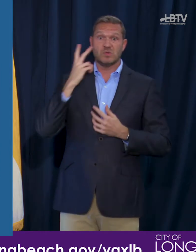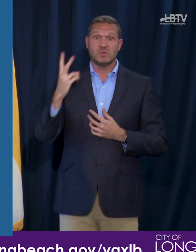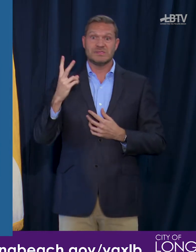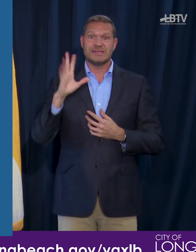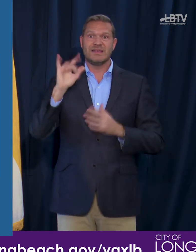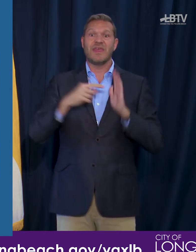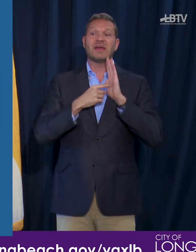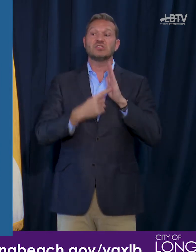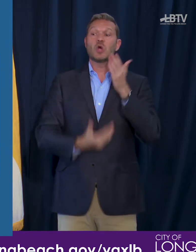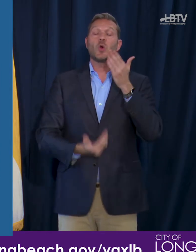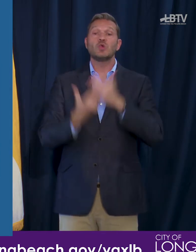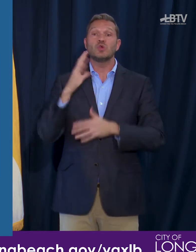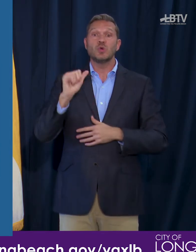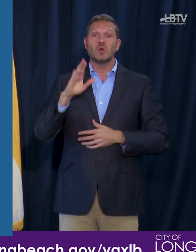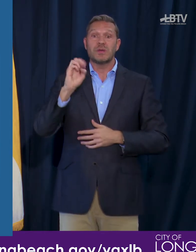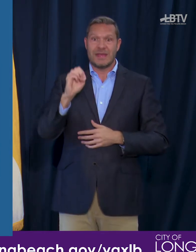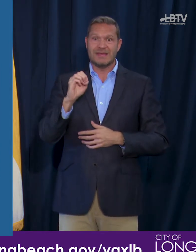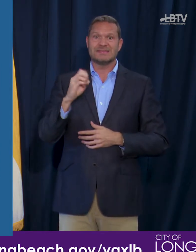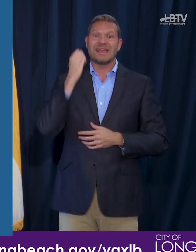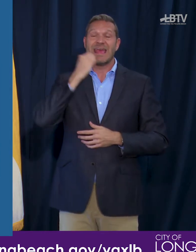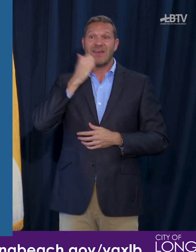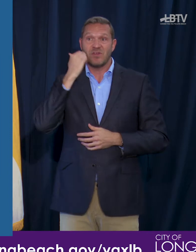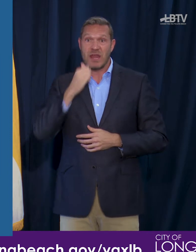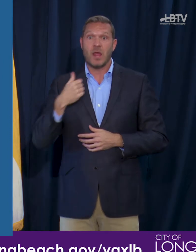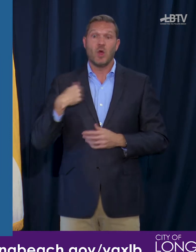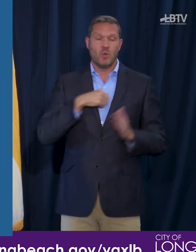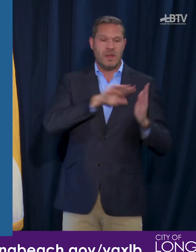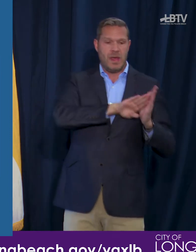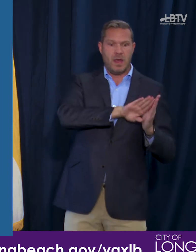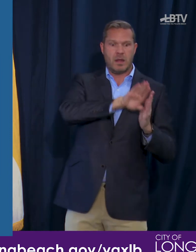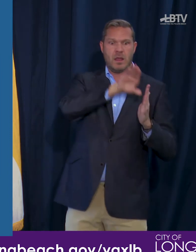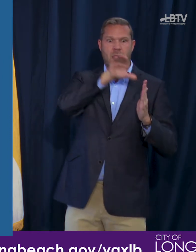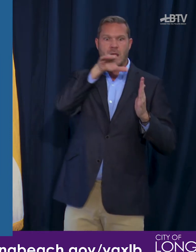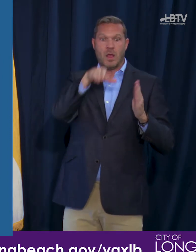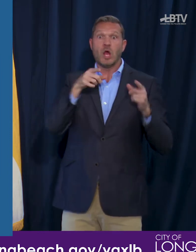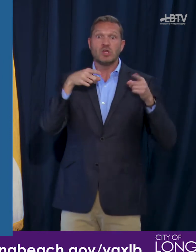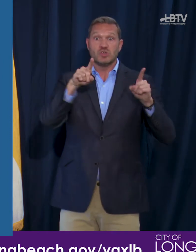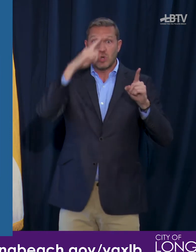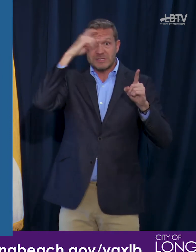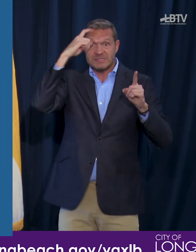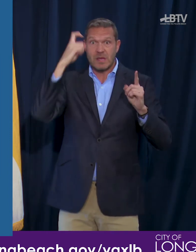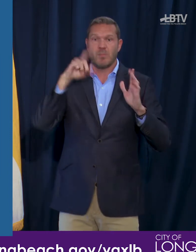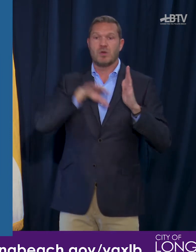As you can see, we had a surge in the summer and then we had a huge surge following Thanksgiving and over the holidays.